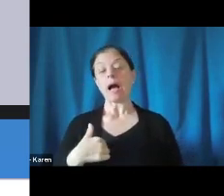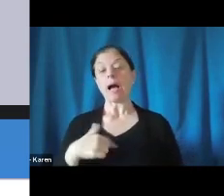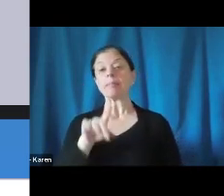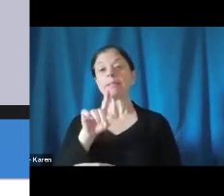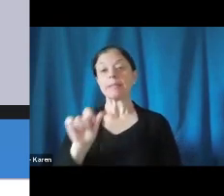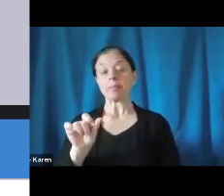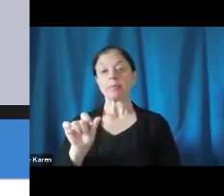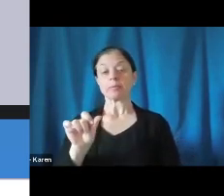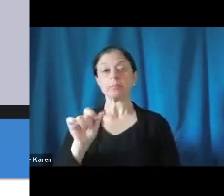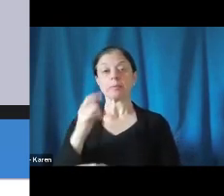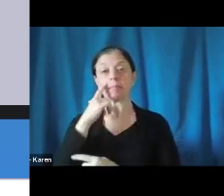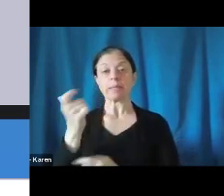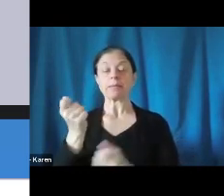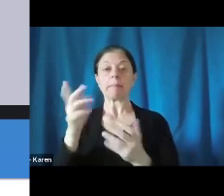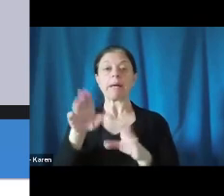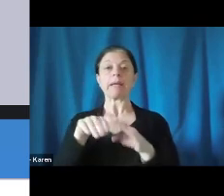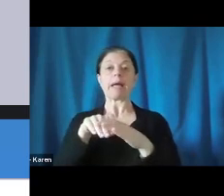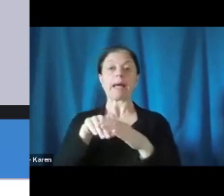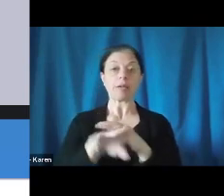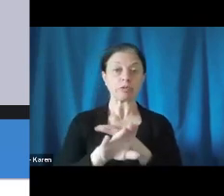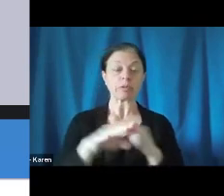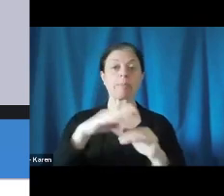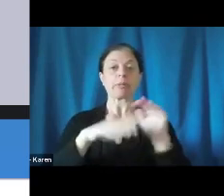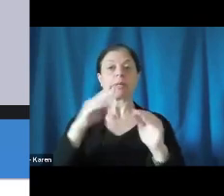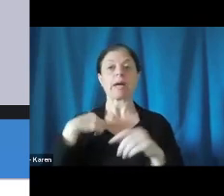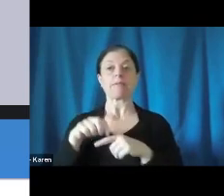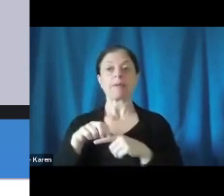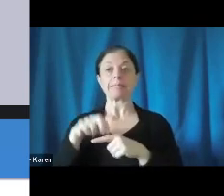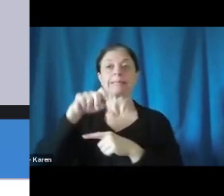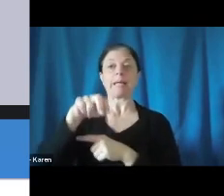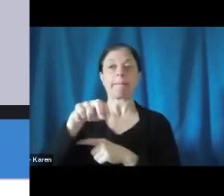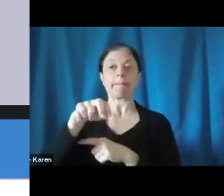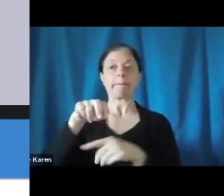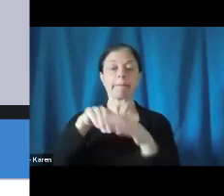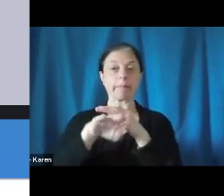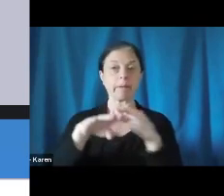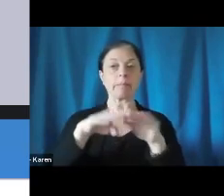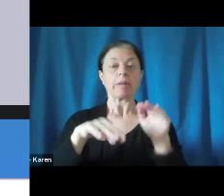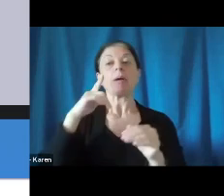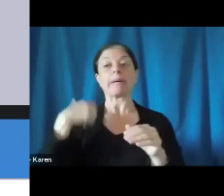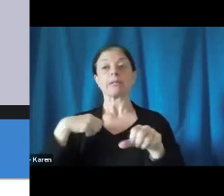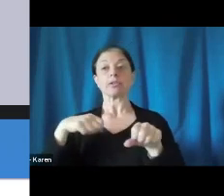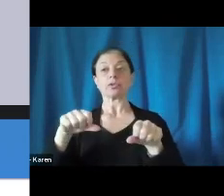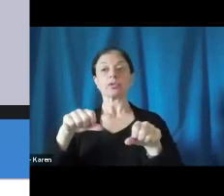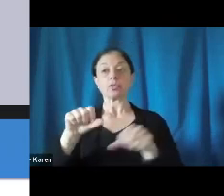of bodies. I am disabled by the fact that a lot of entrances into buildings have a step up